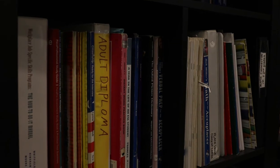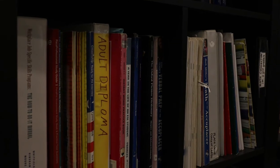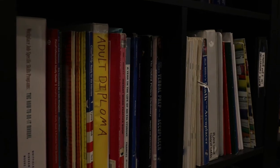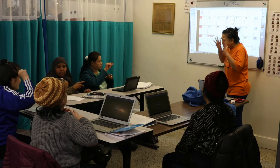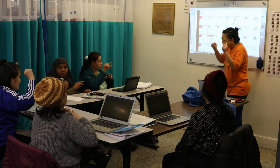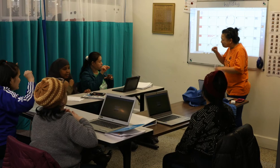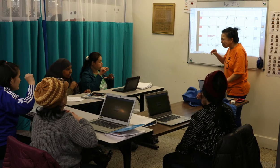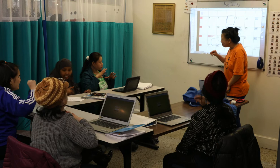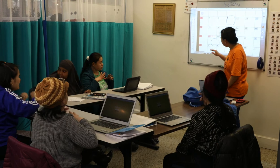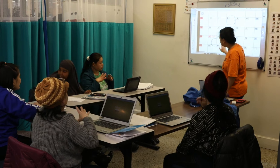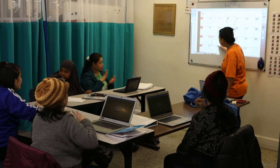President? No, no.